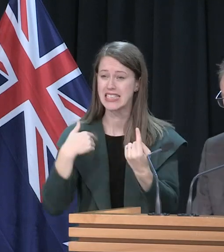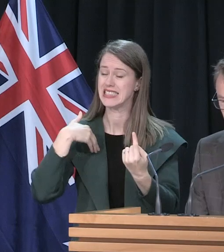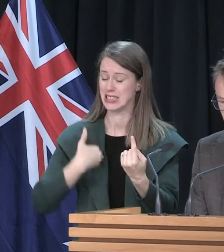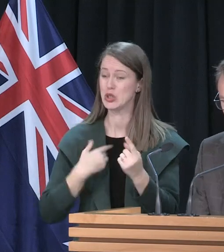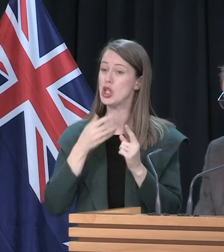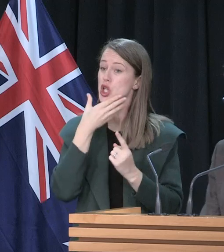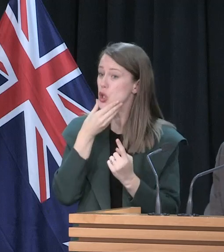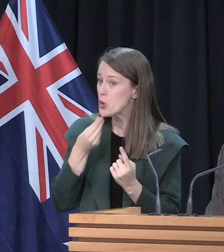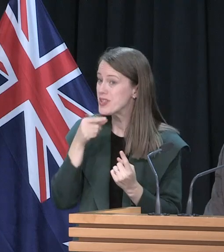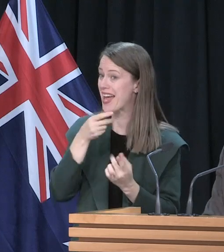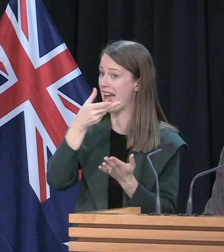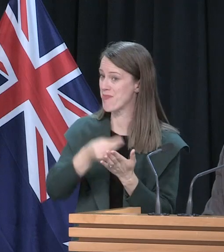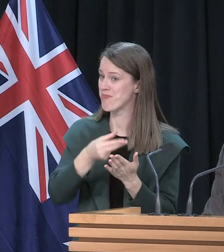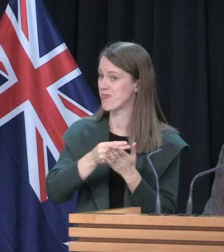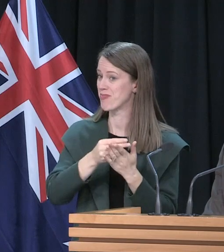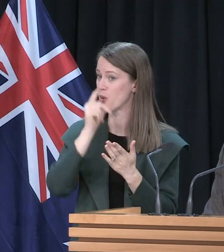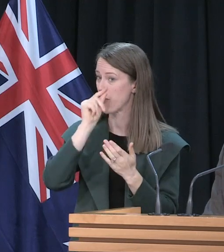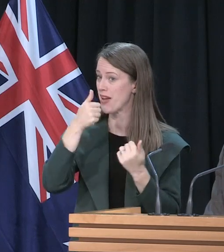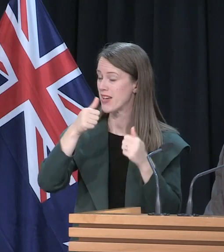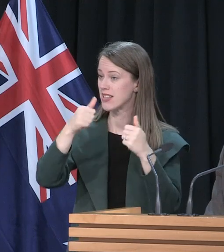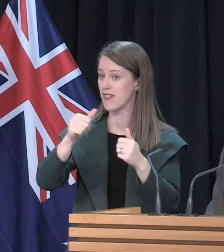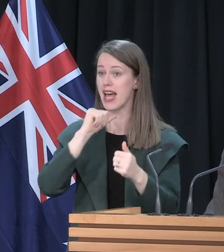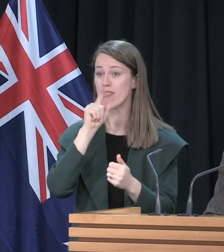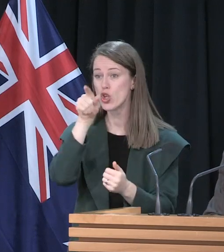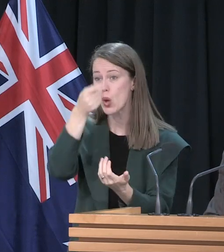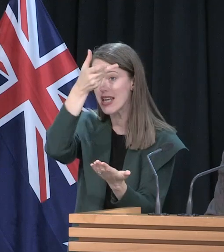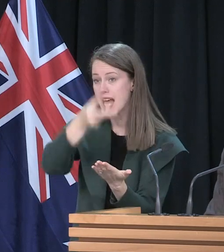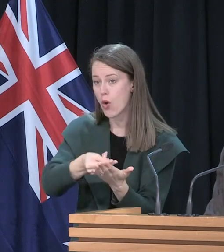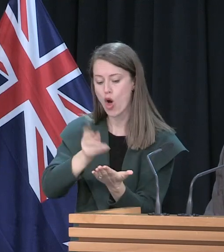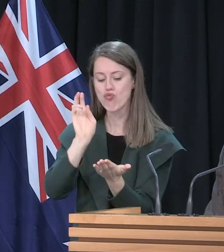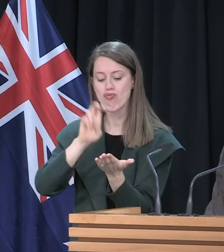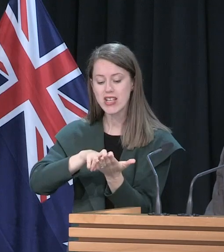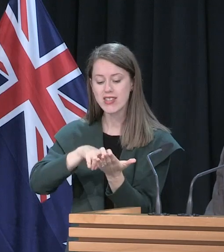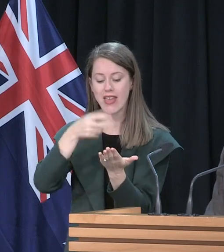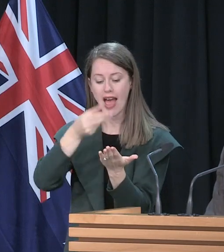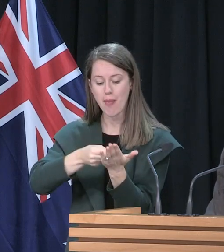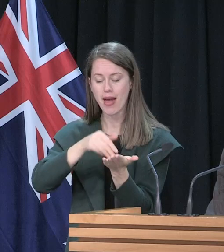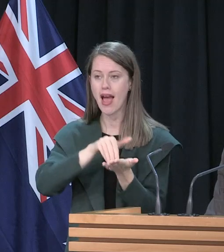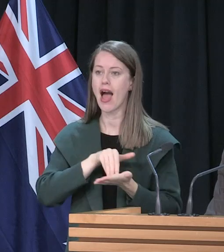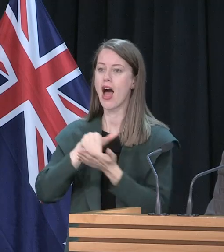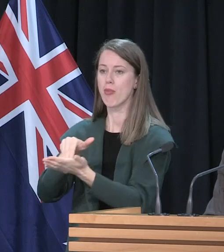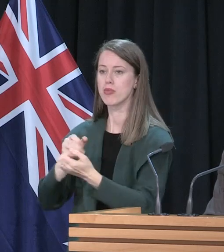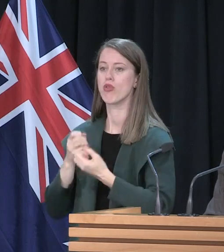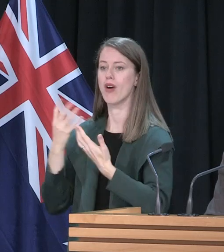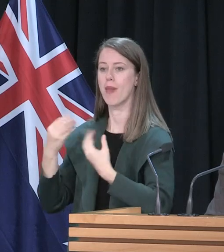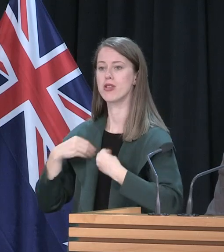used and it relies on every one of us doing our bit to ensure that it is effective.